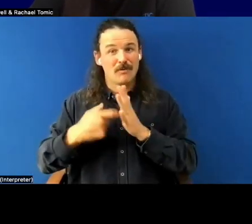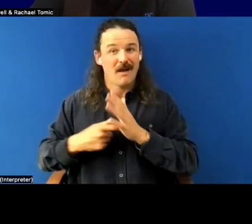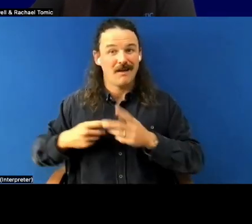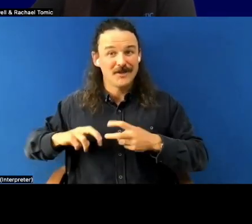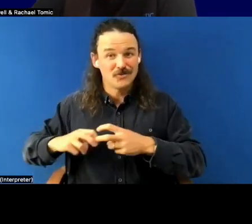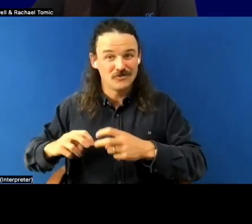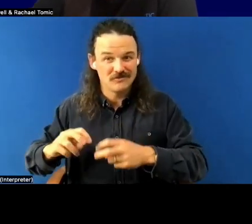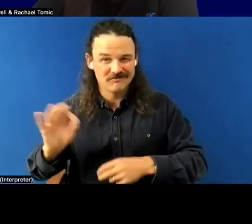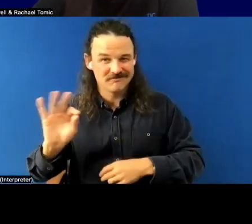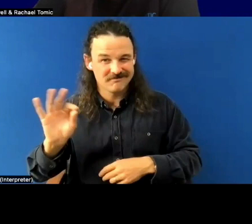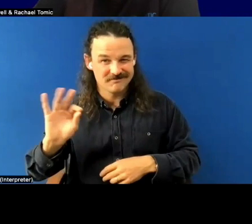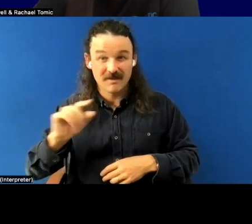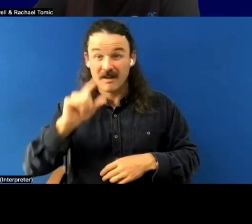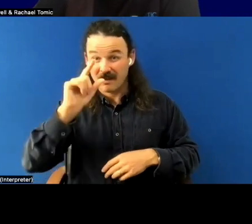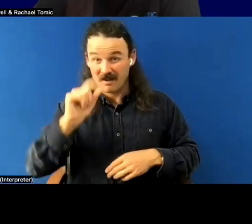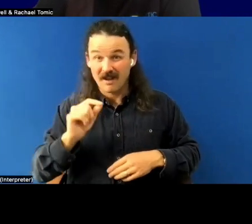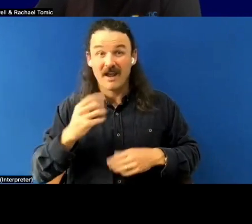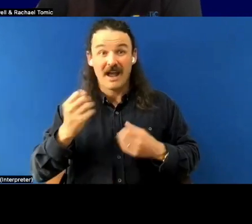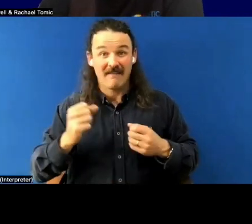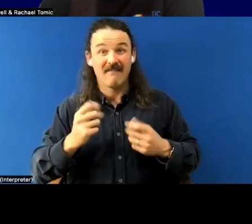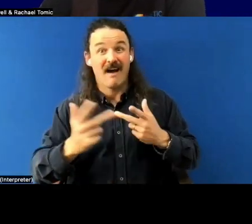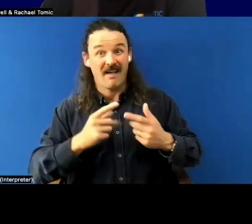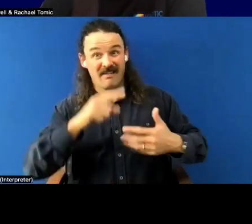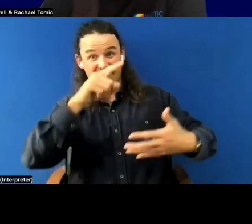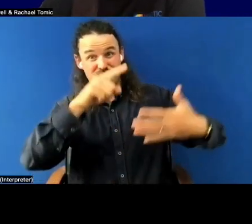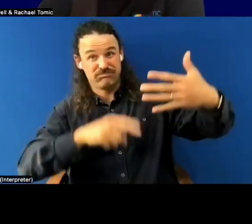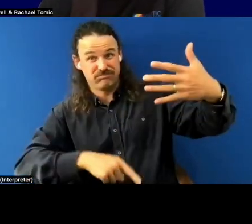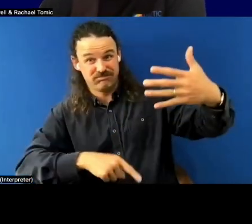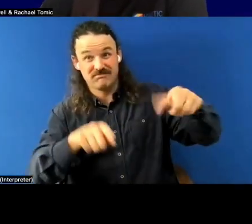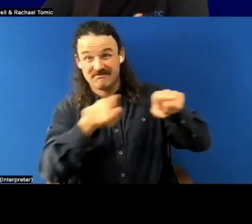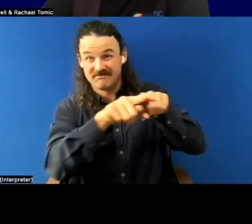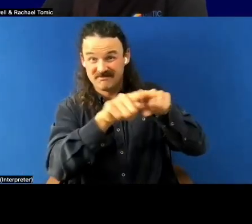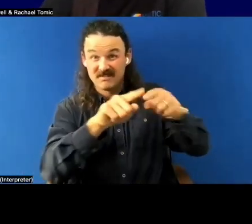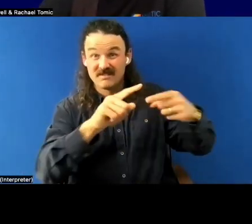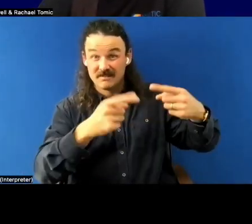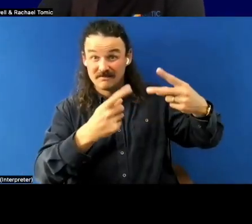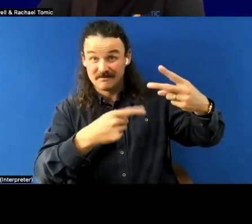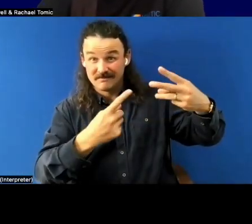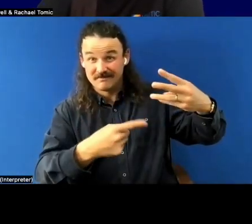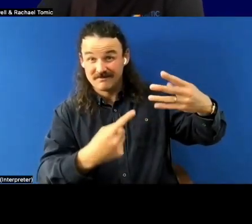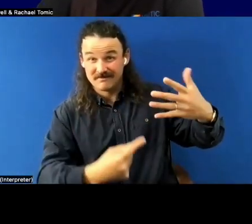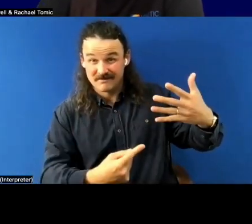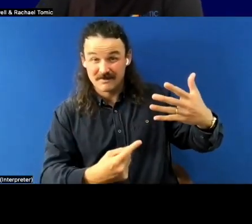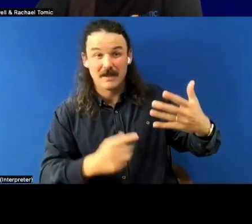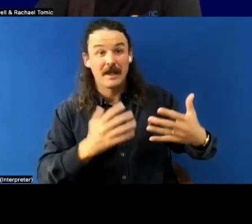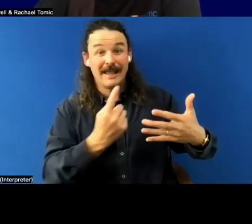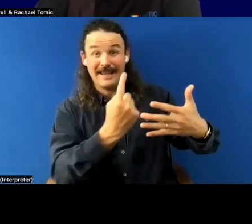all of these other conditions. Each of these diagnoses needs to be considered,